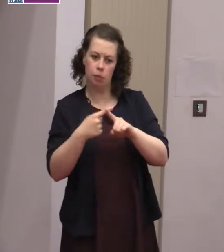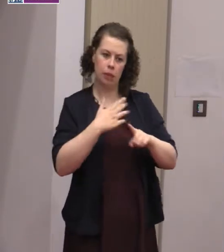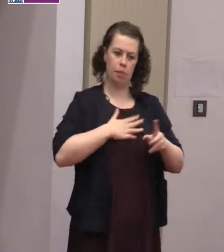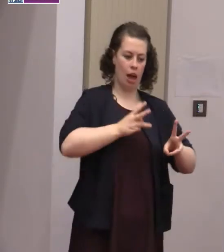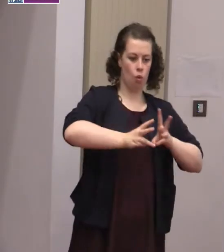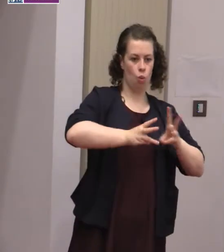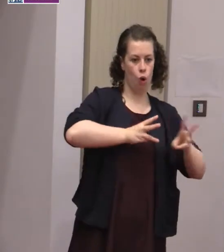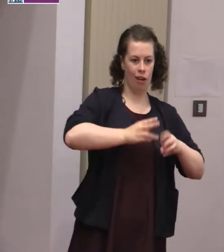we have done this.